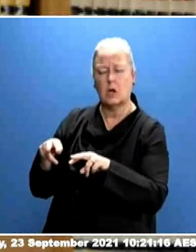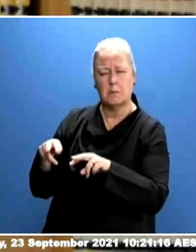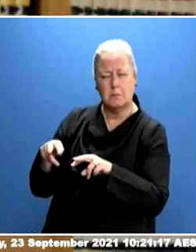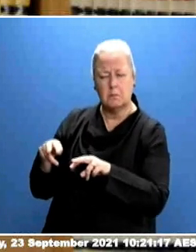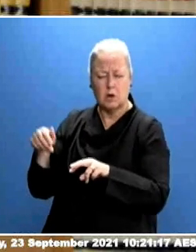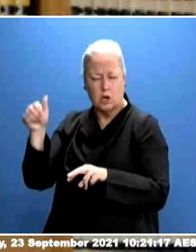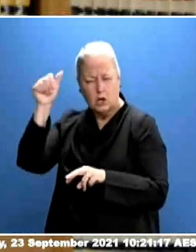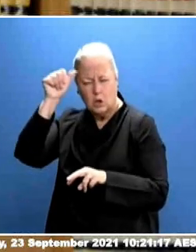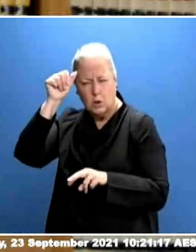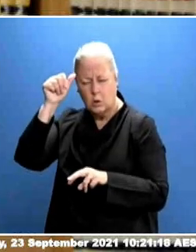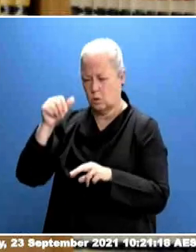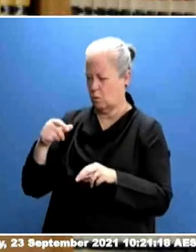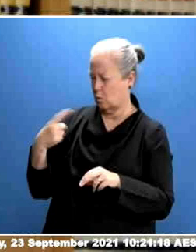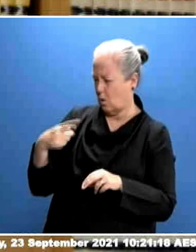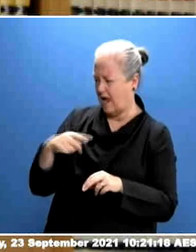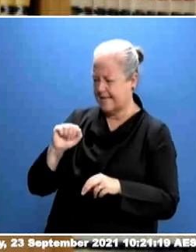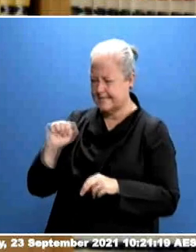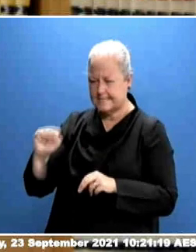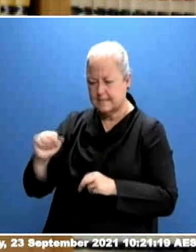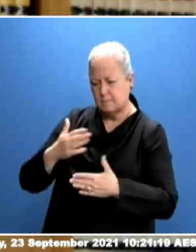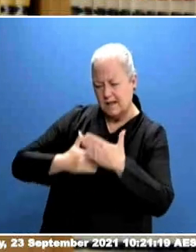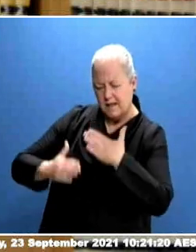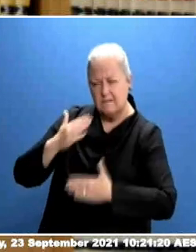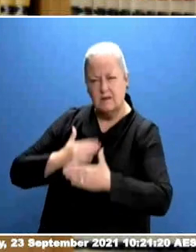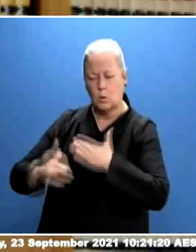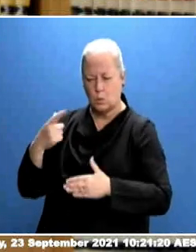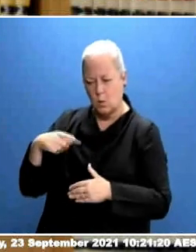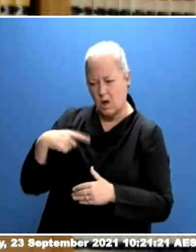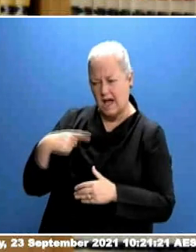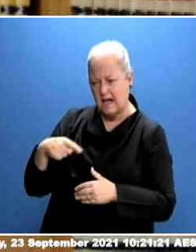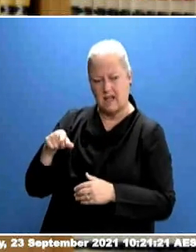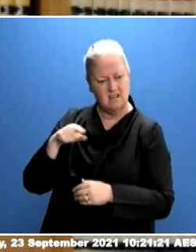or the dysregulation of behaviour that led to the child coming into the facility?